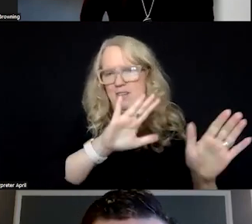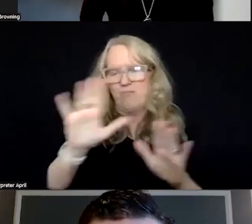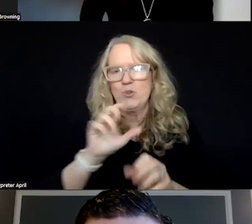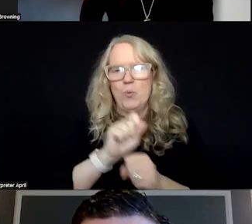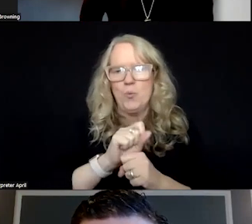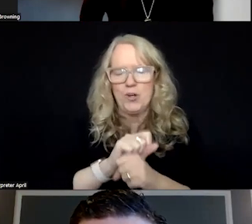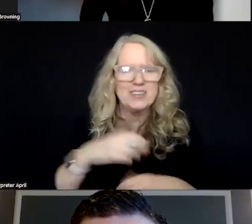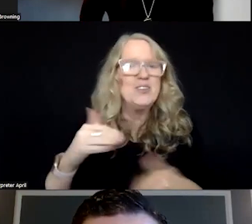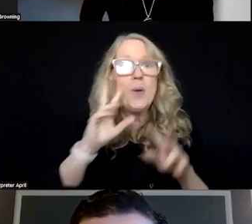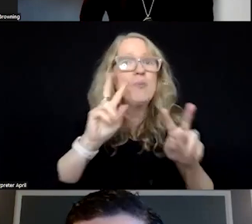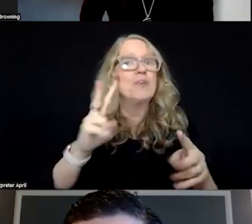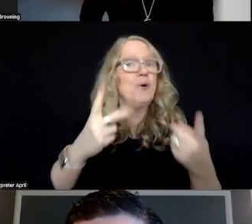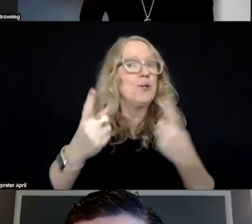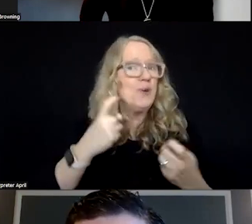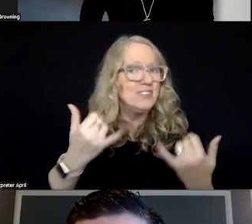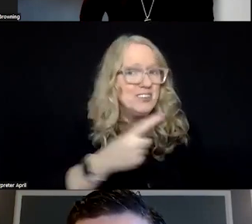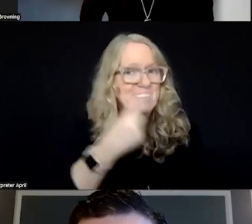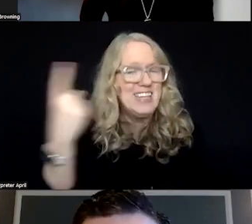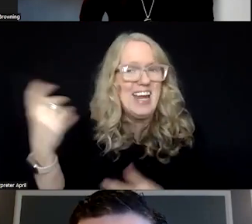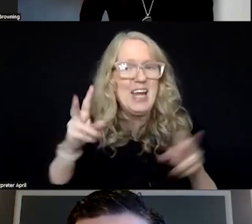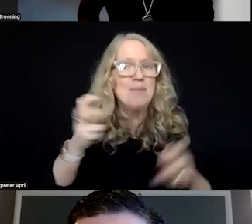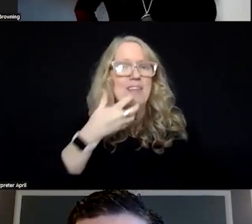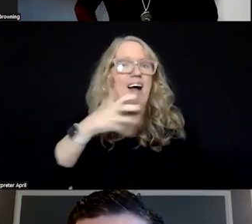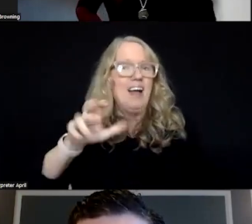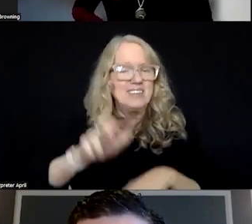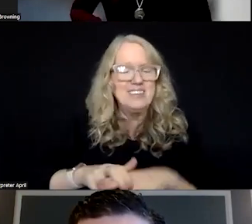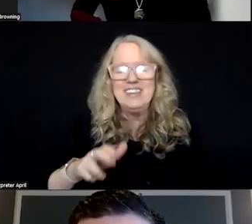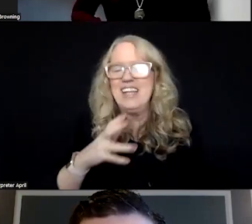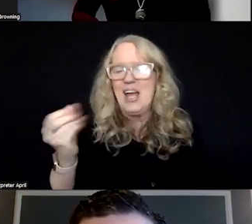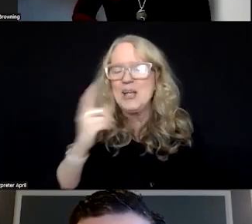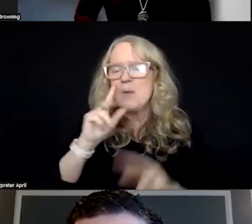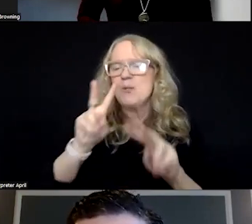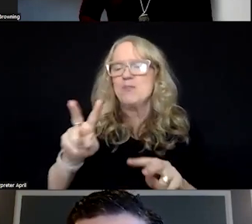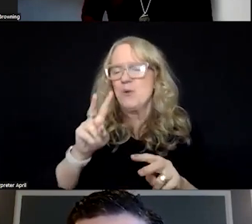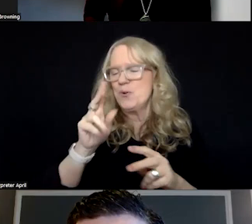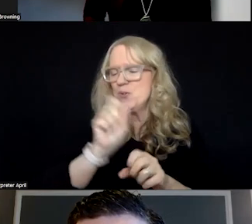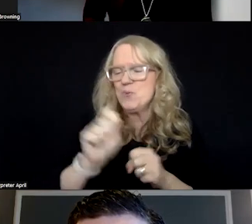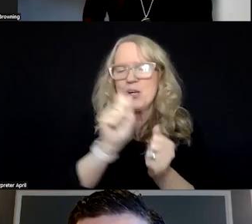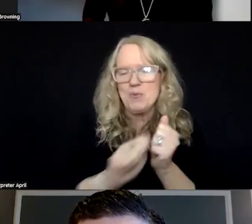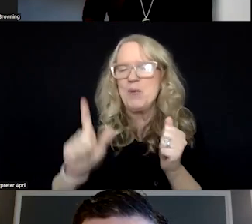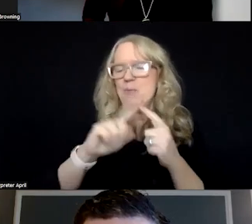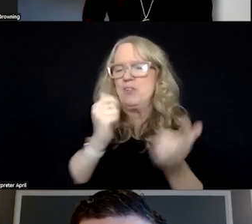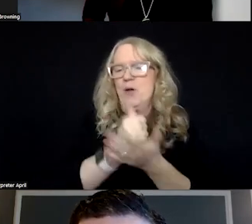FORWARD TO THE QUESTION BEING IN THE HOT SEAT AND ALSO LOOK FORWARD TO WORKING WITH EVERYONE HERE TO ADVANCE OUR CALL AS WE